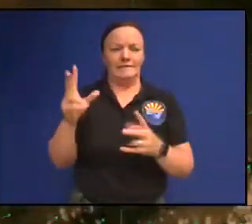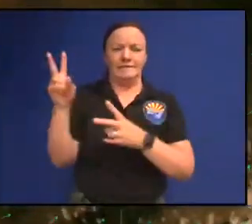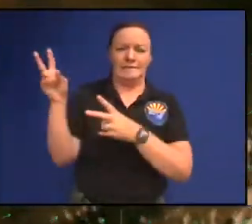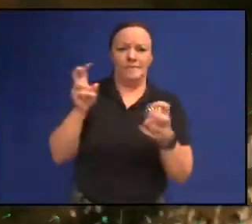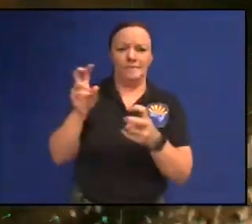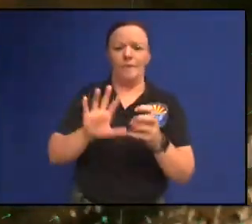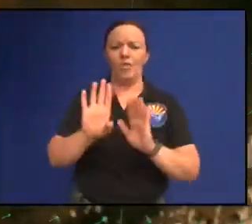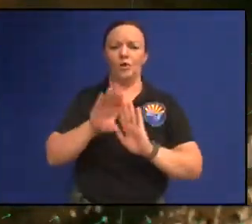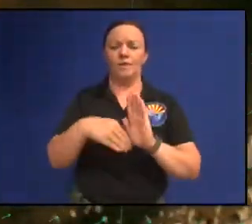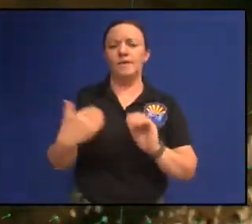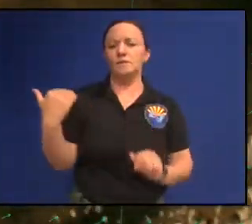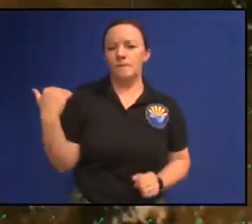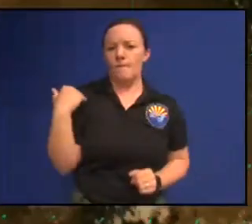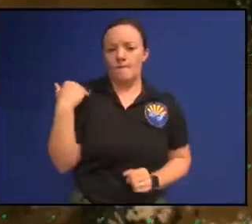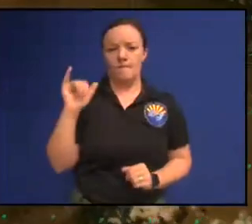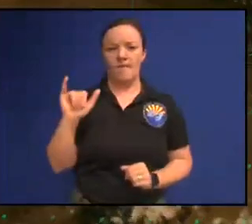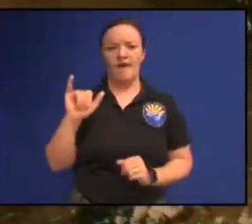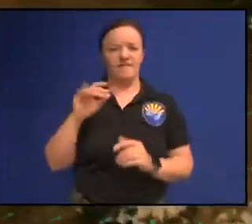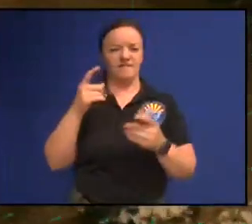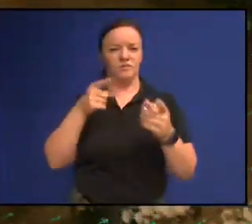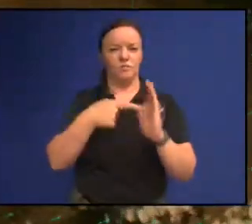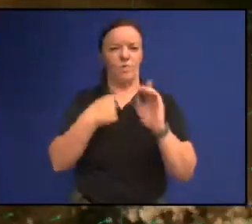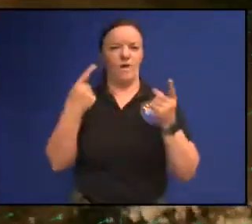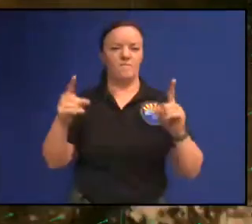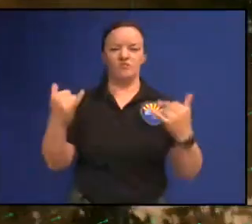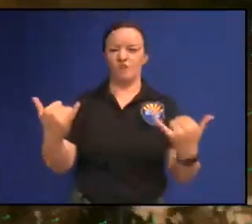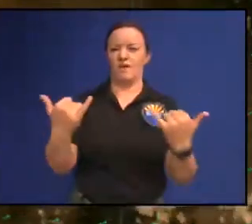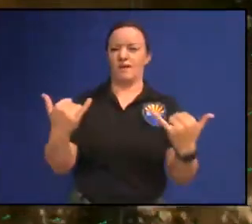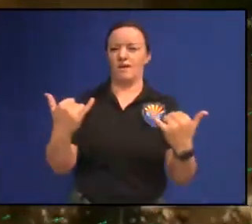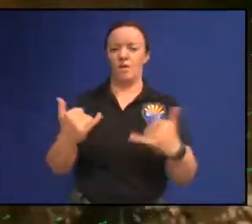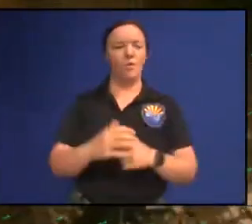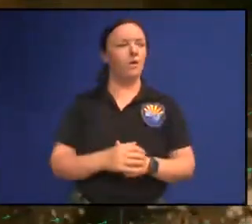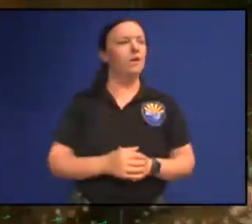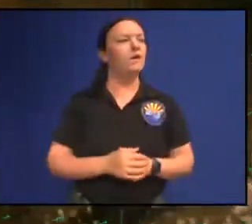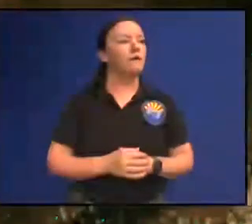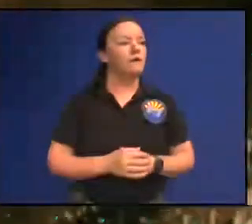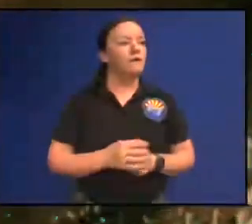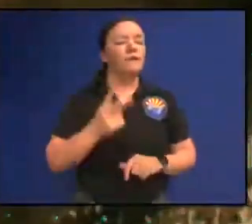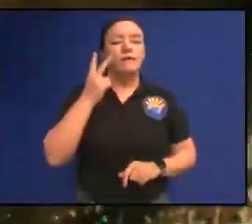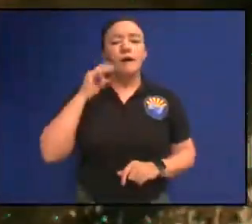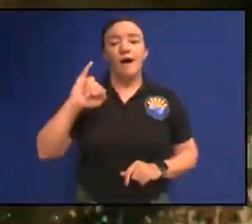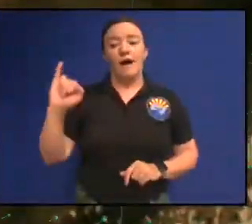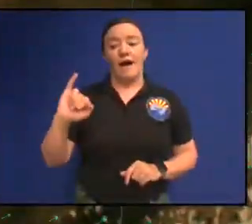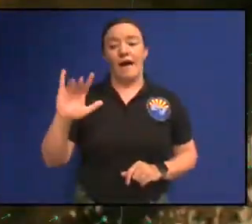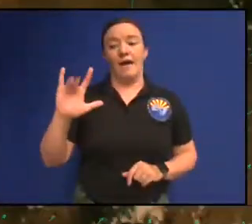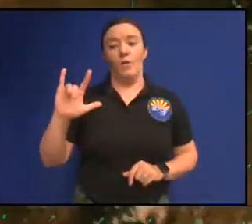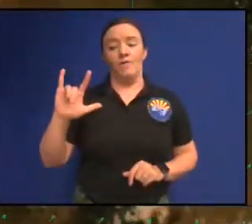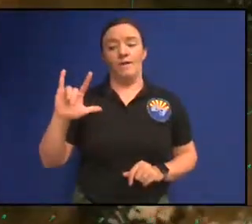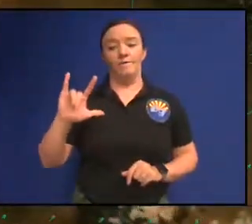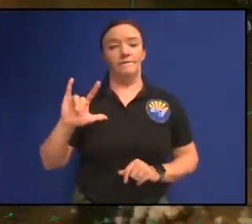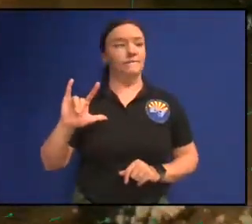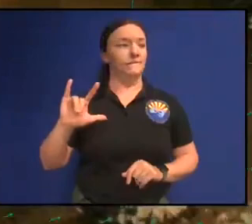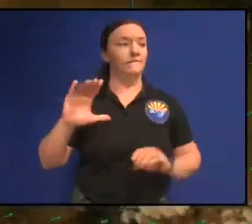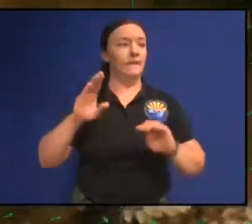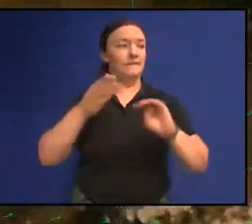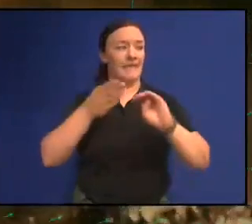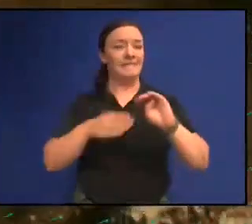YOU CAN SEE THE DIP IN I-25 THERE IN SAN MIGUEL COUNTY AND THE FIRE, OF COURSE, IS JUST NORTH OF THERE INTO